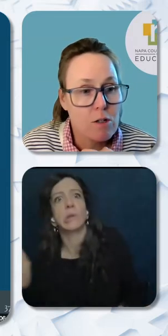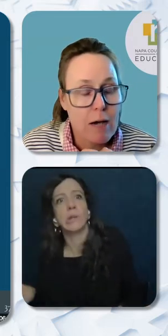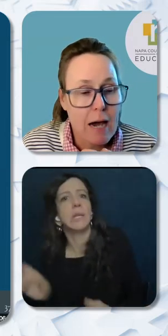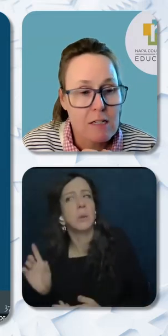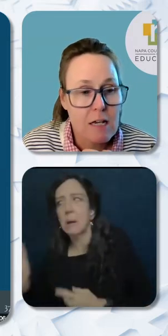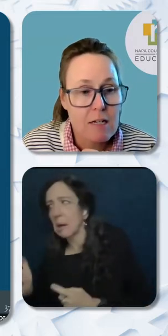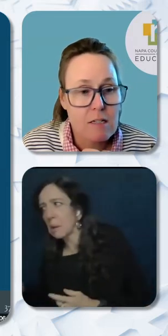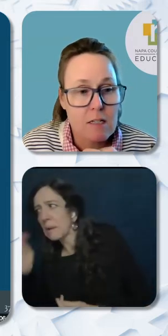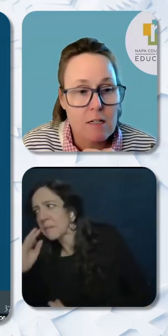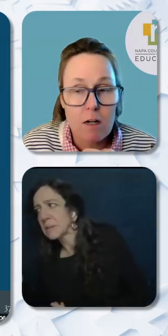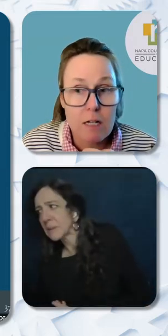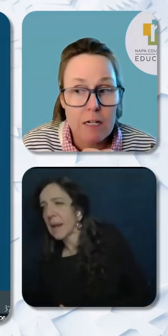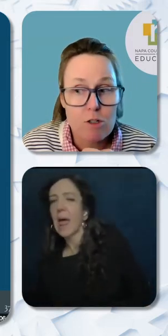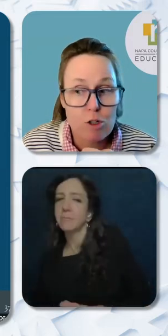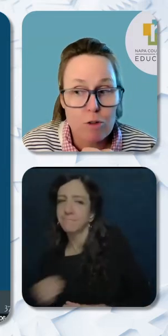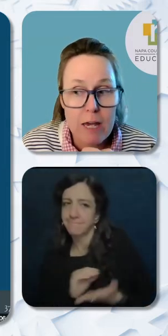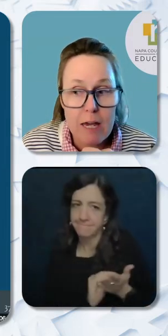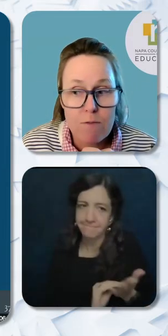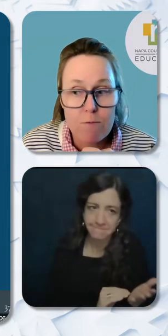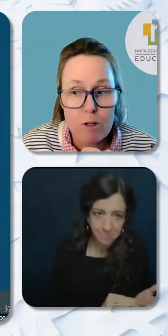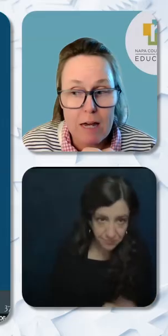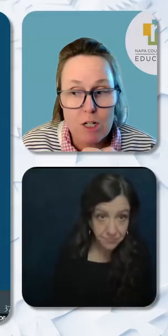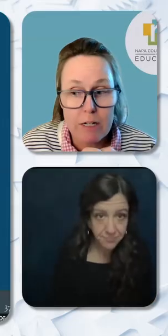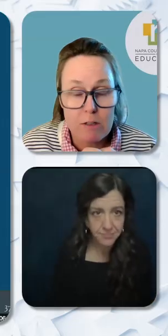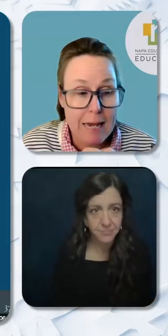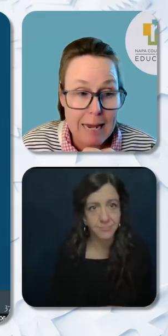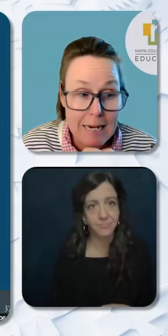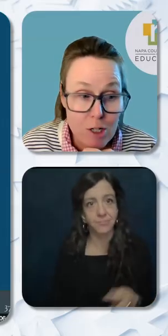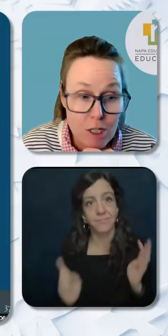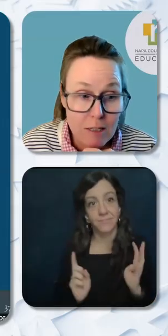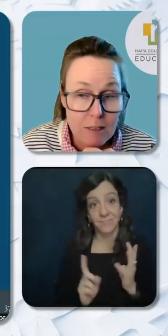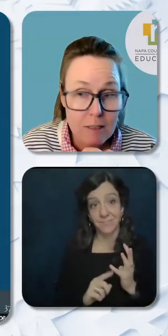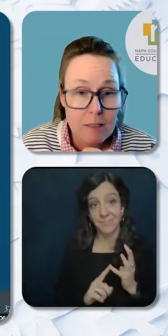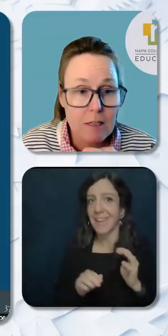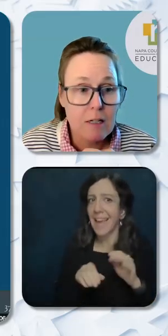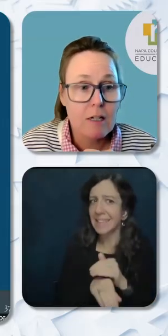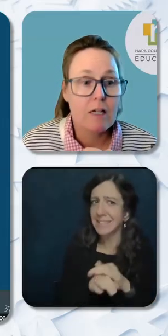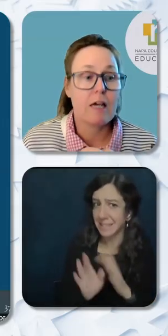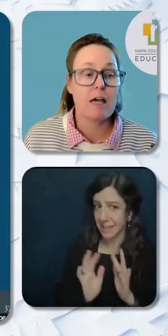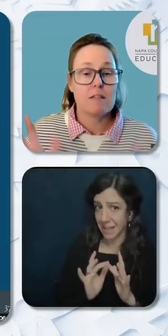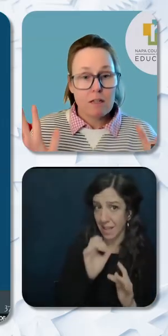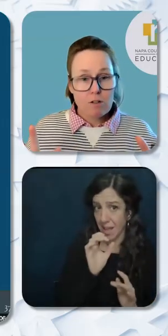And then you access the online survey for that child's age.